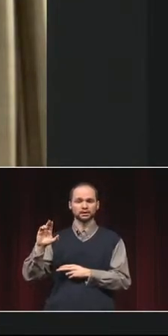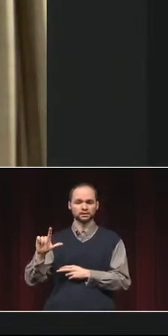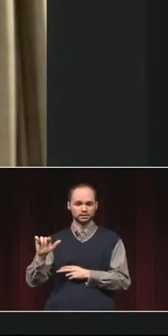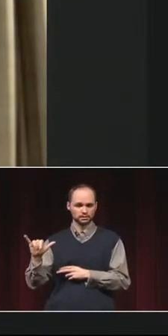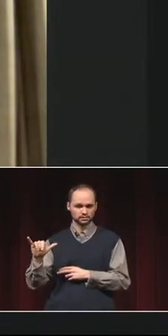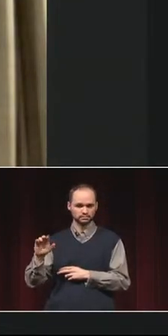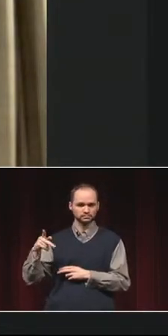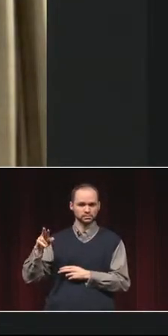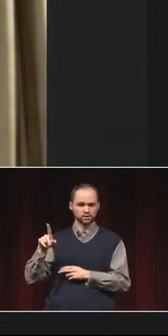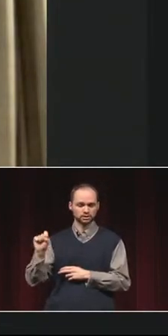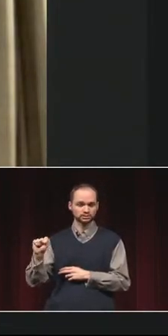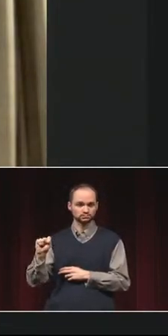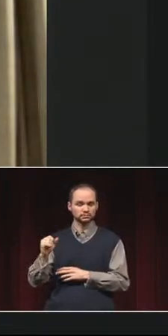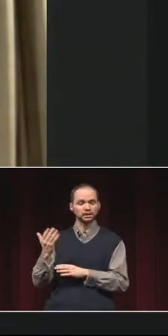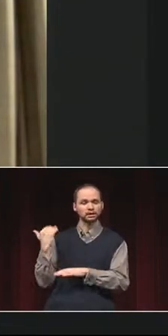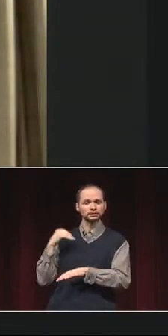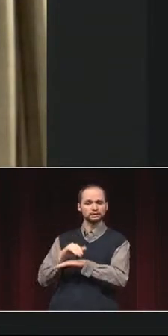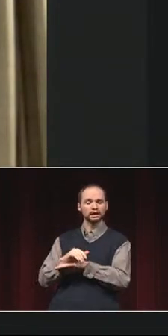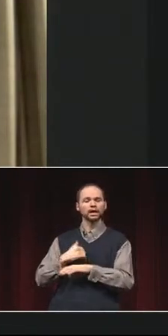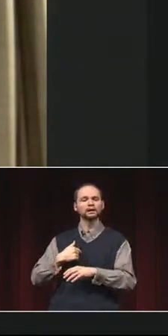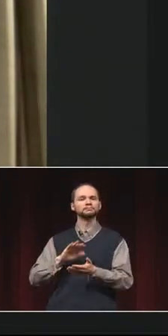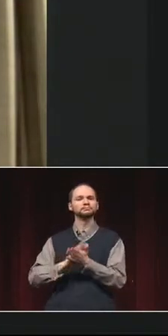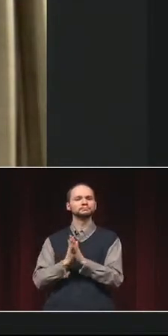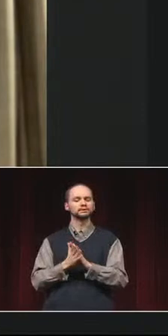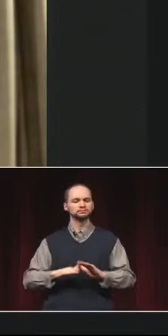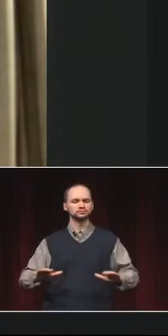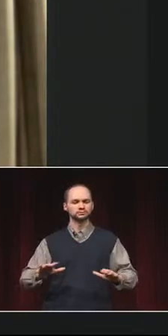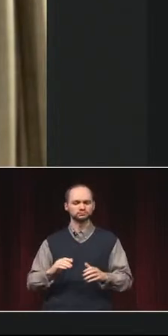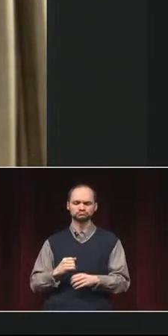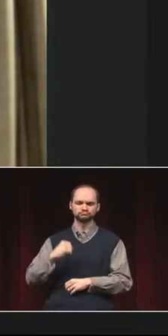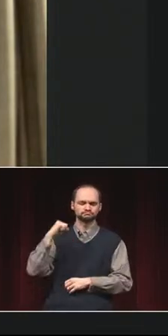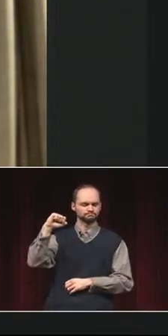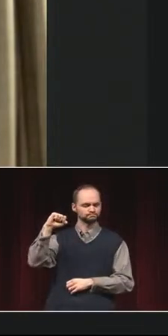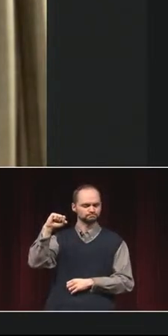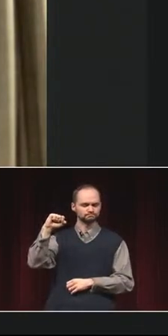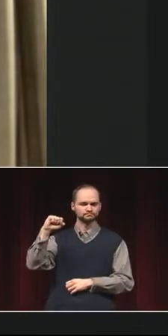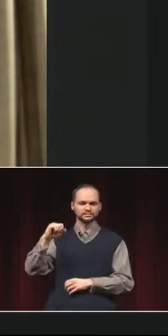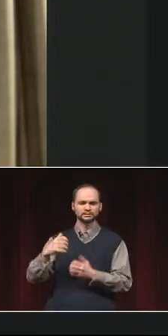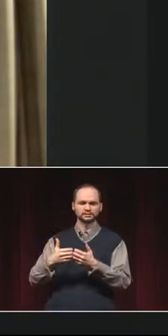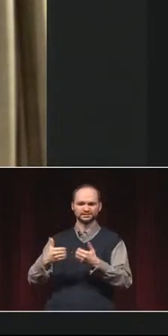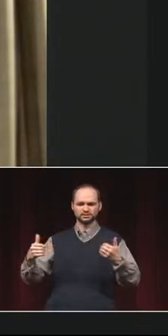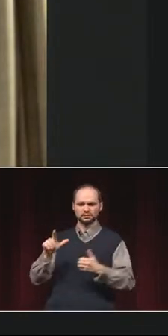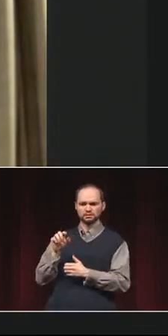arrested for peacefully protesting the segregation laws in Montgomery, Alabama